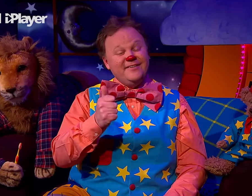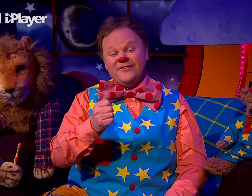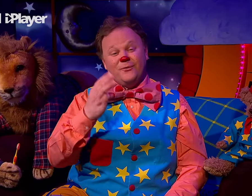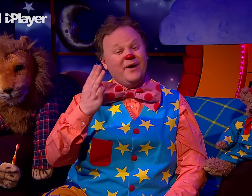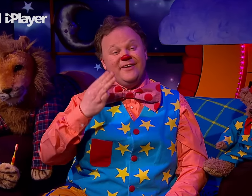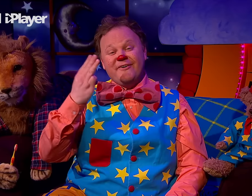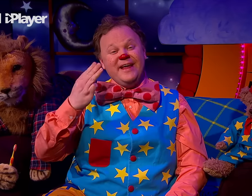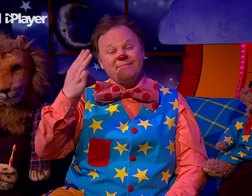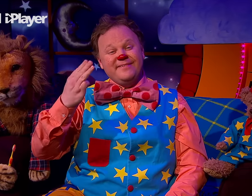sweet dreams